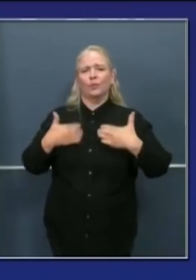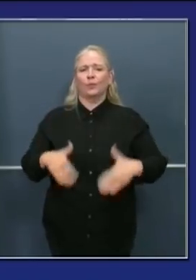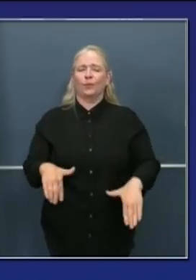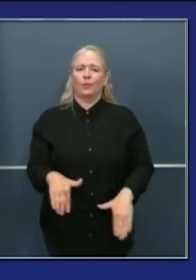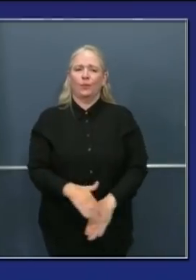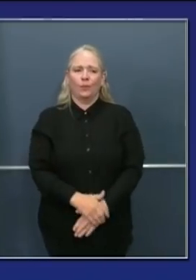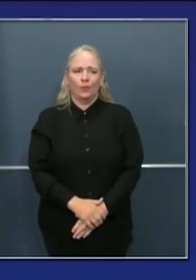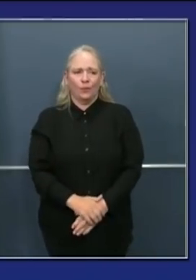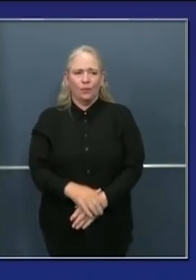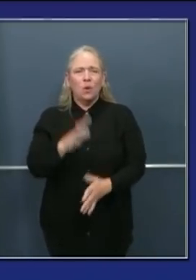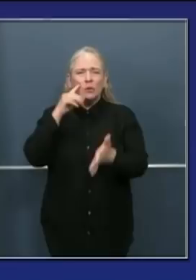PEOPLE